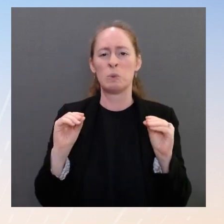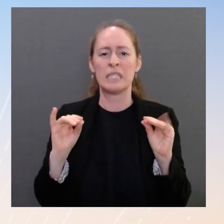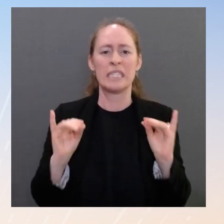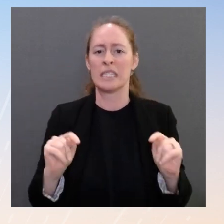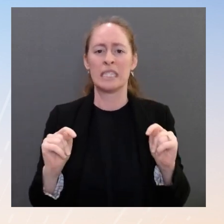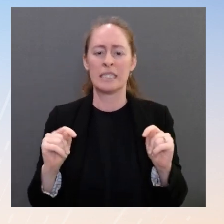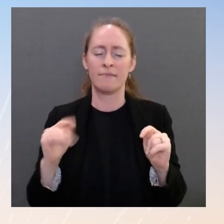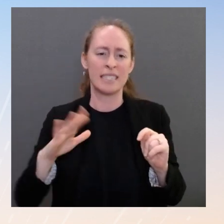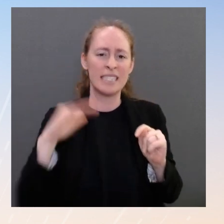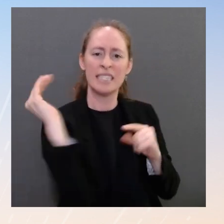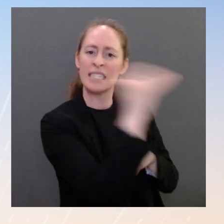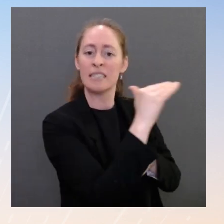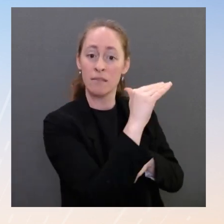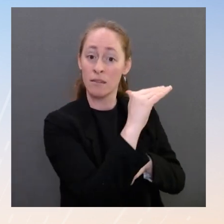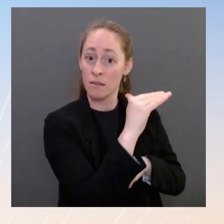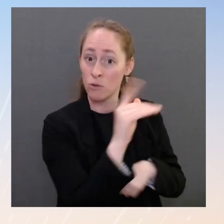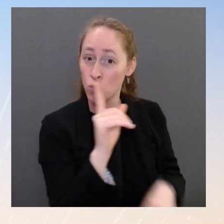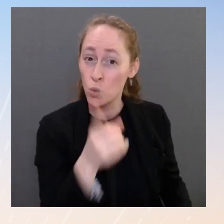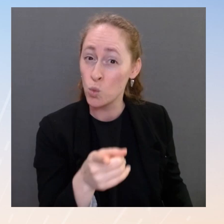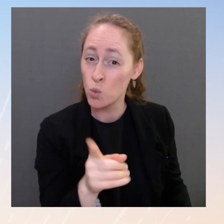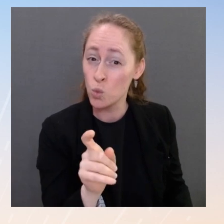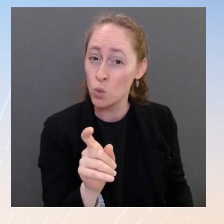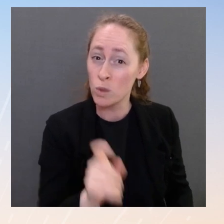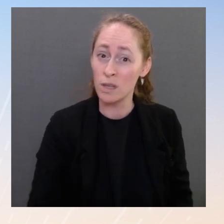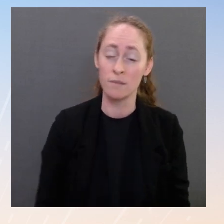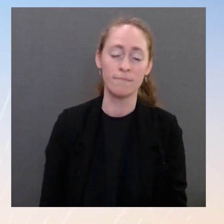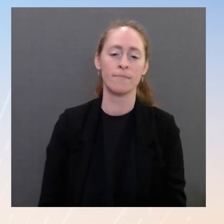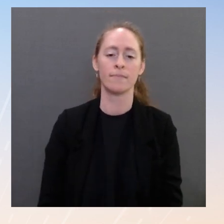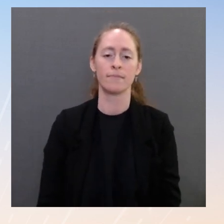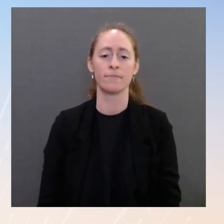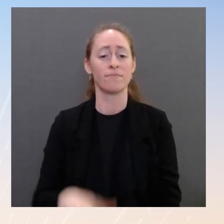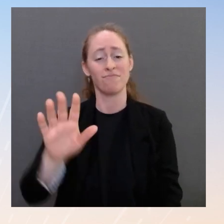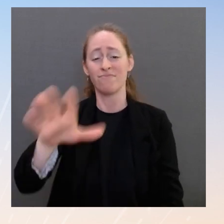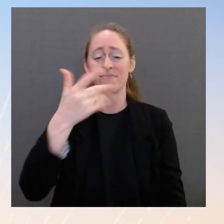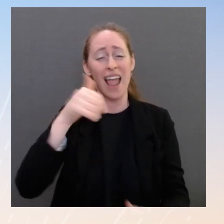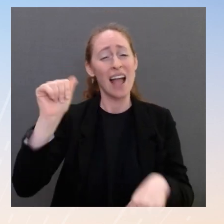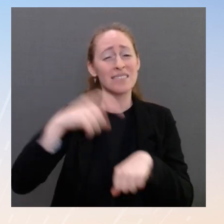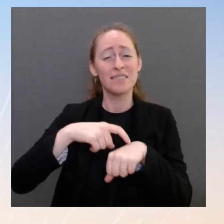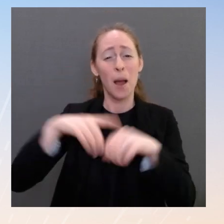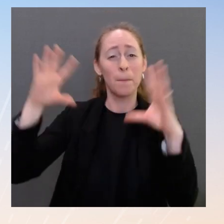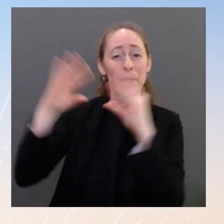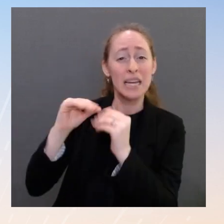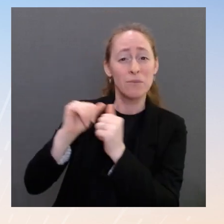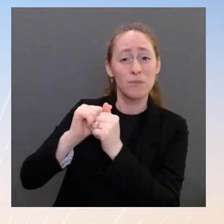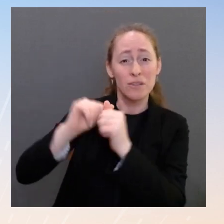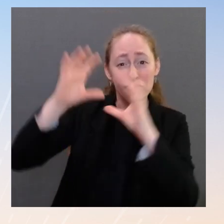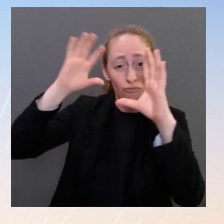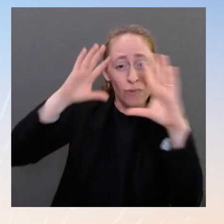that you meet with -- a President meets with or any official from the government meets with the parents or family members